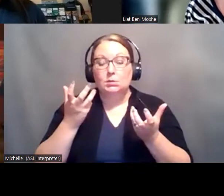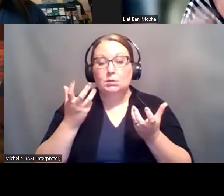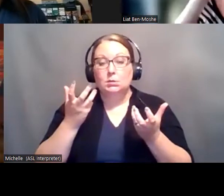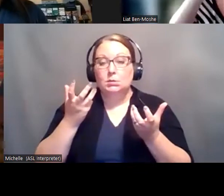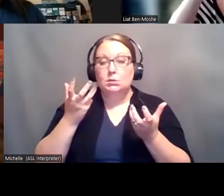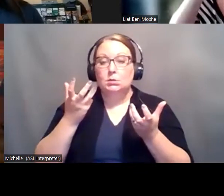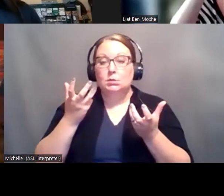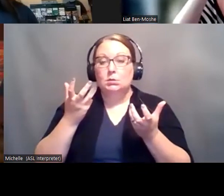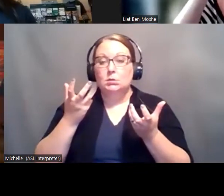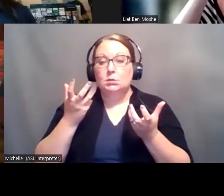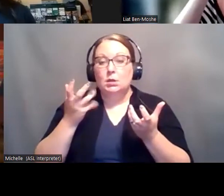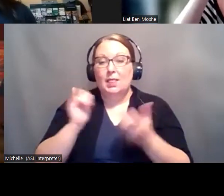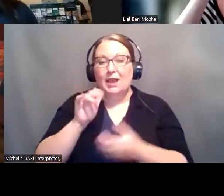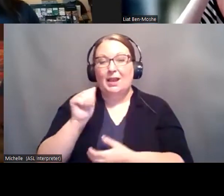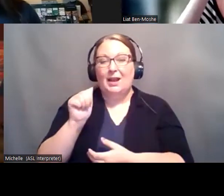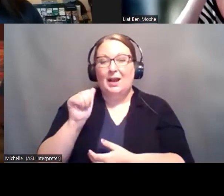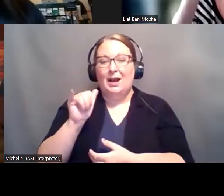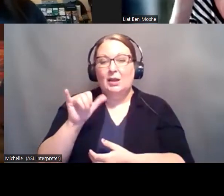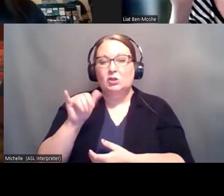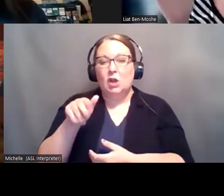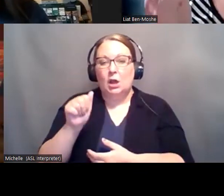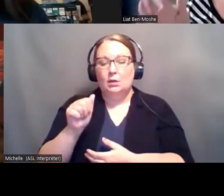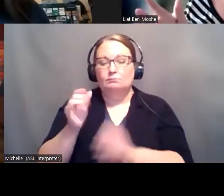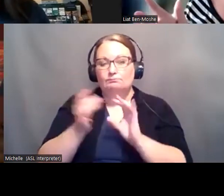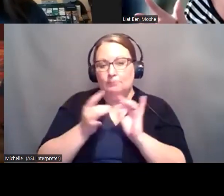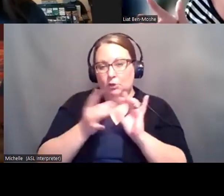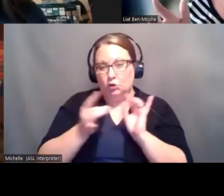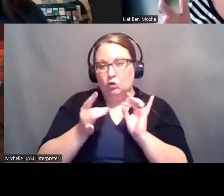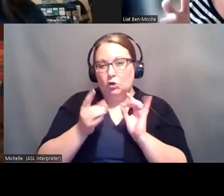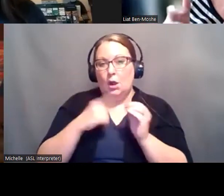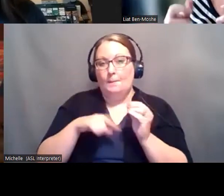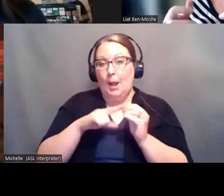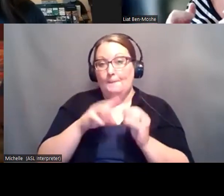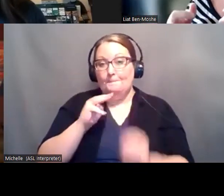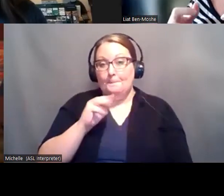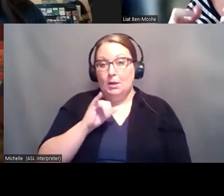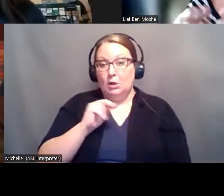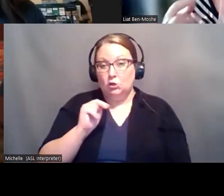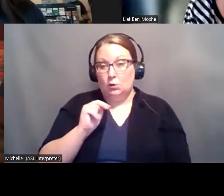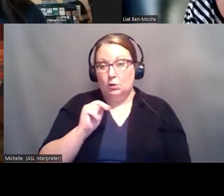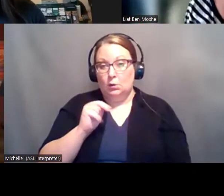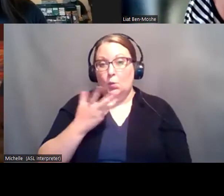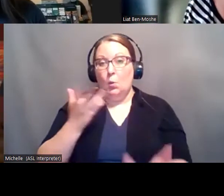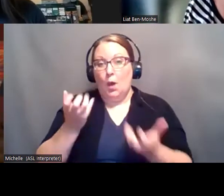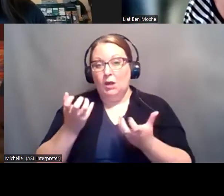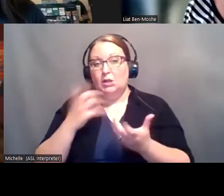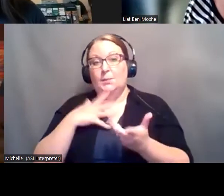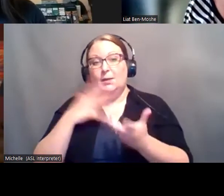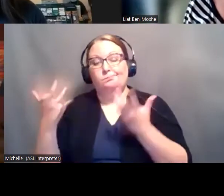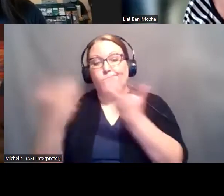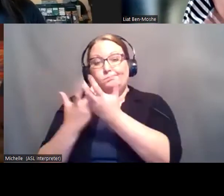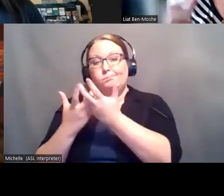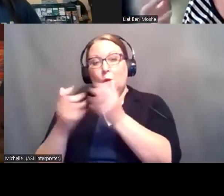like Aysha was pointing out in regards to Minnesota, we wanted it to be with the other cultural centers.